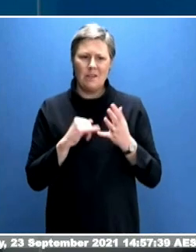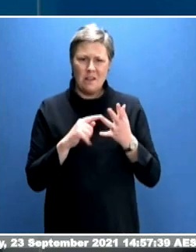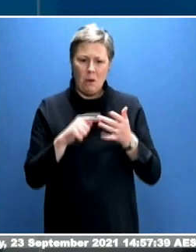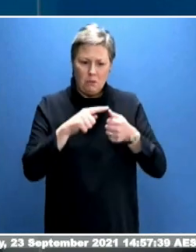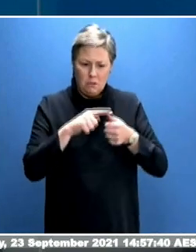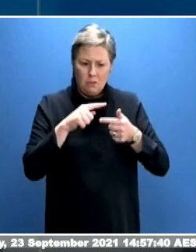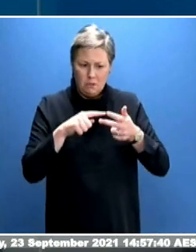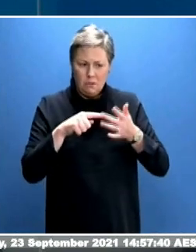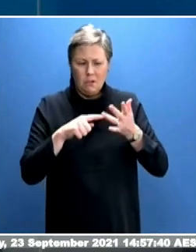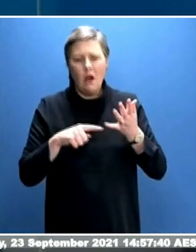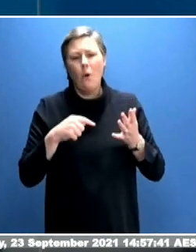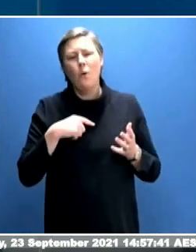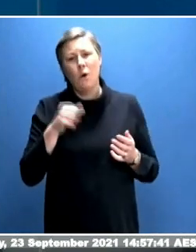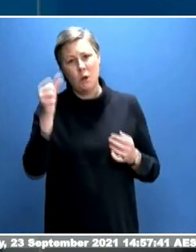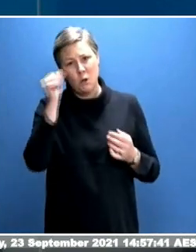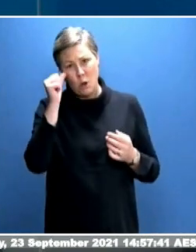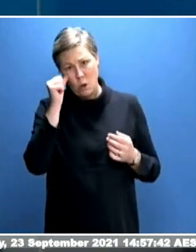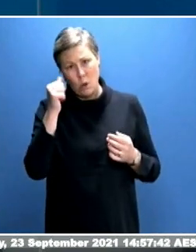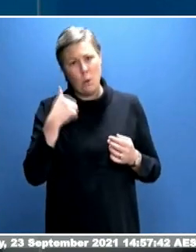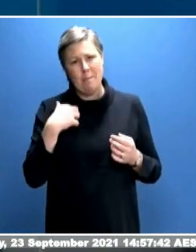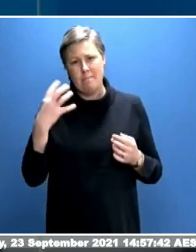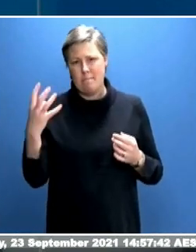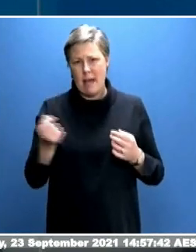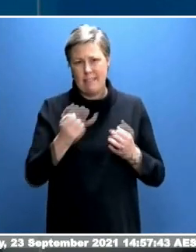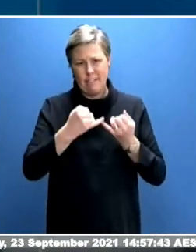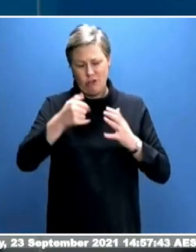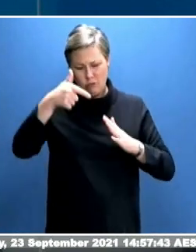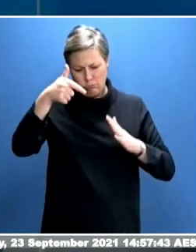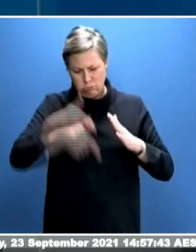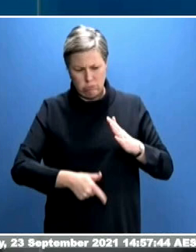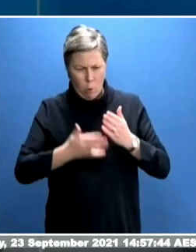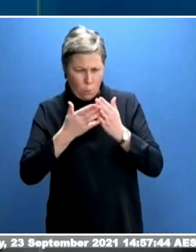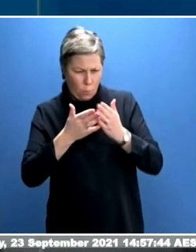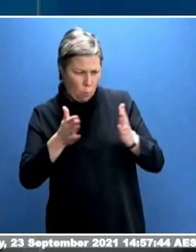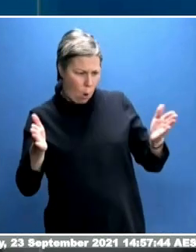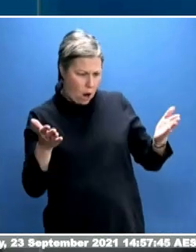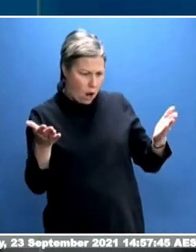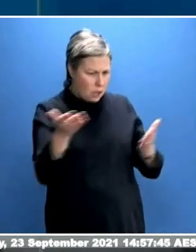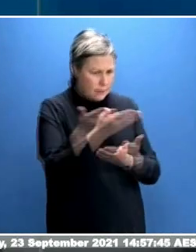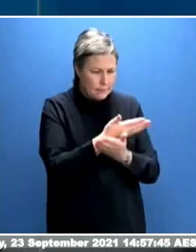have to do a comprehensive consultation around this, particularly with all